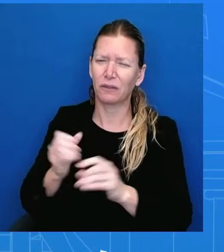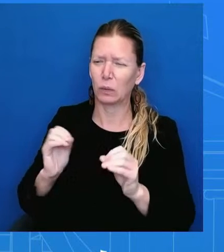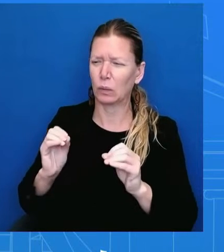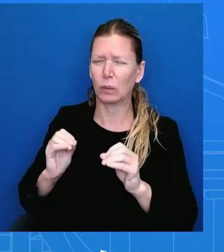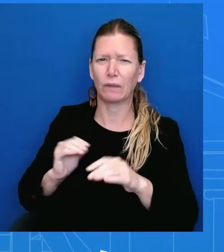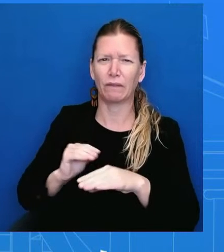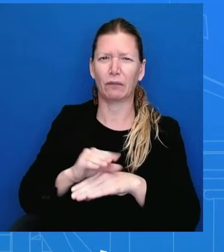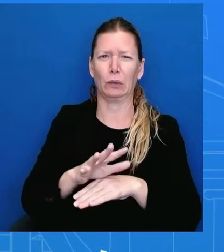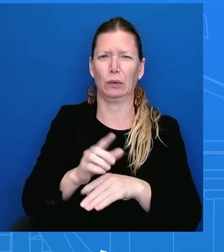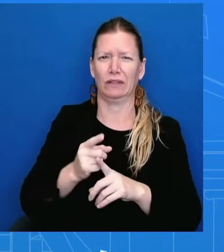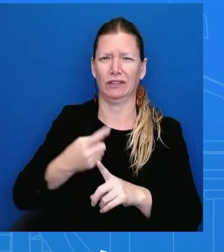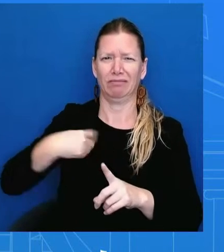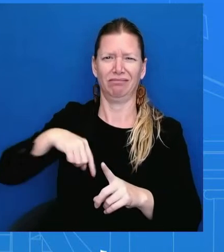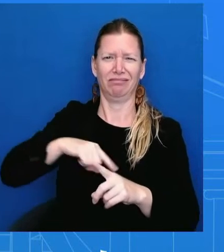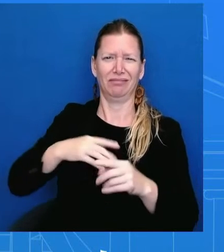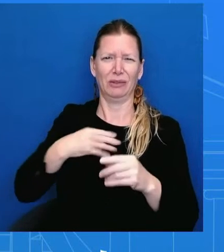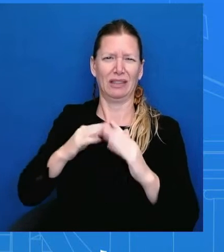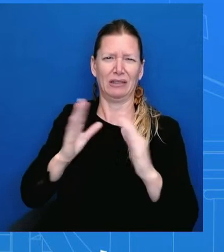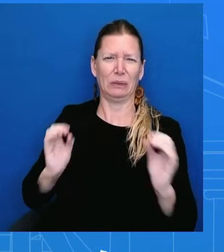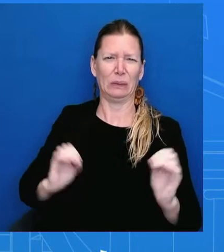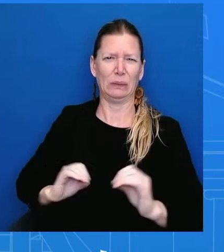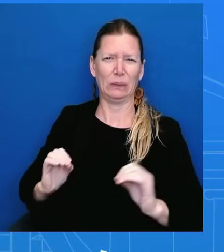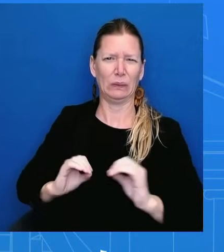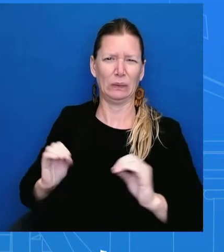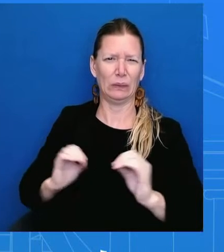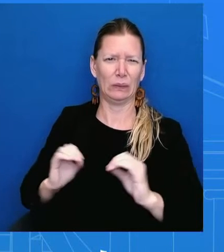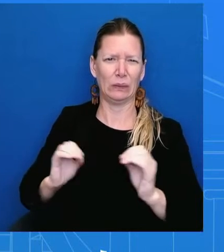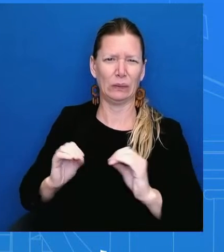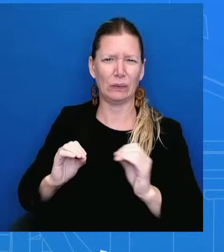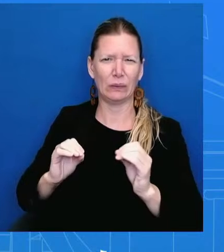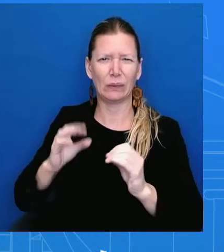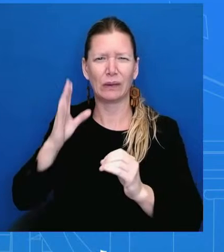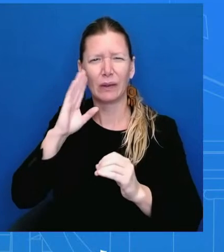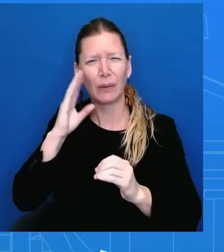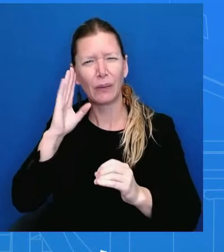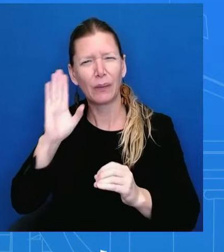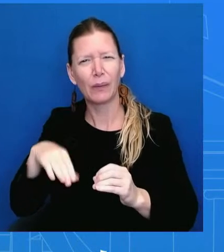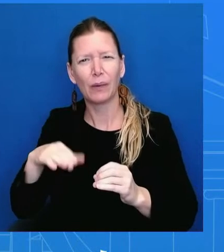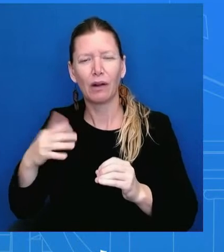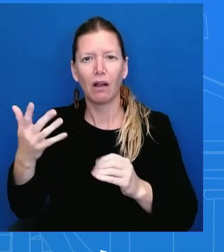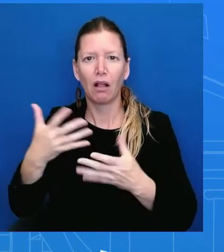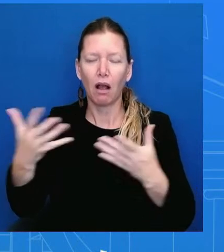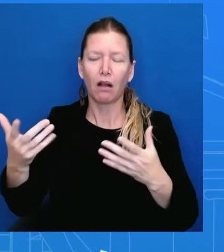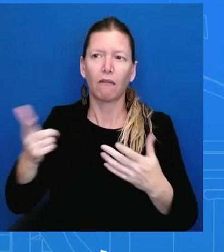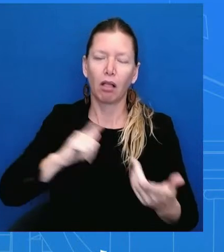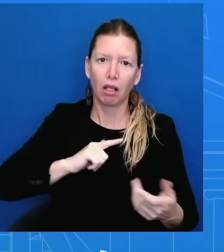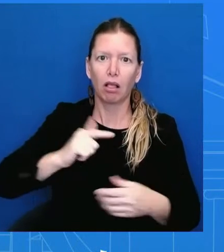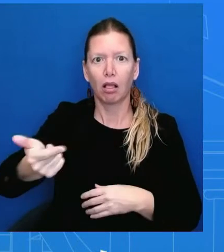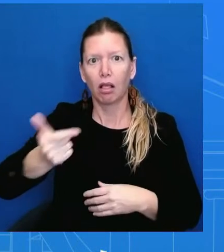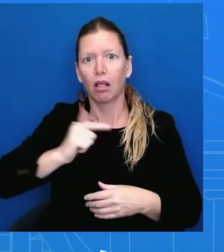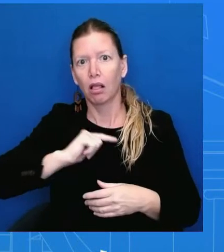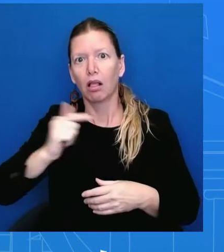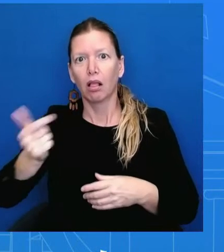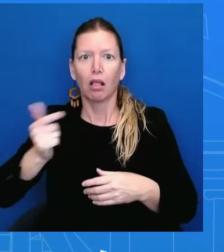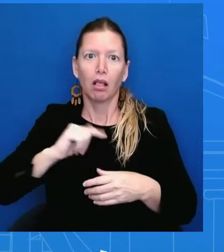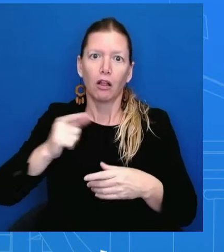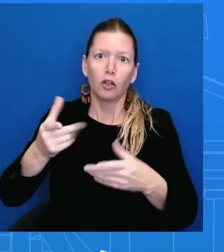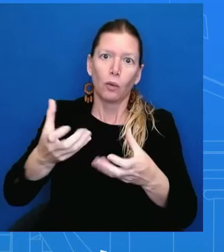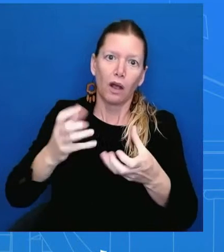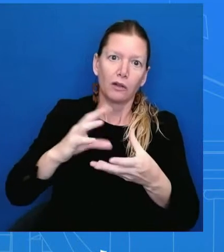When you all come with a story from us and we want to make sure you hear from other voices, we -- we make that available to you all.